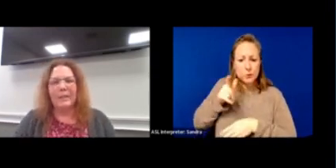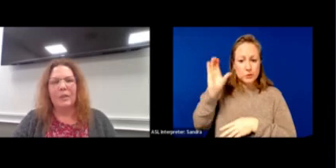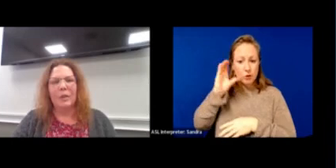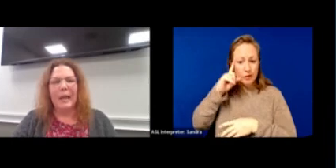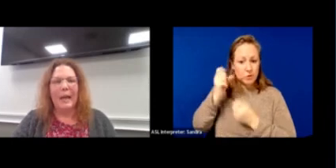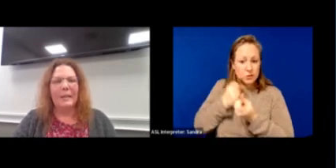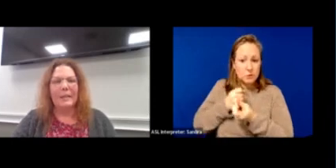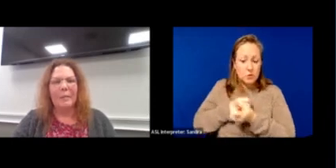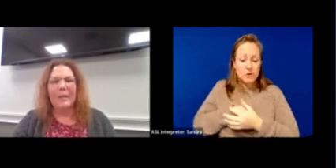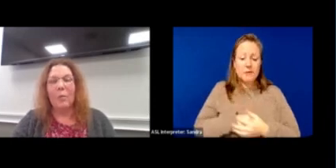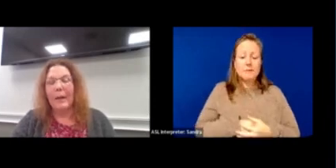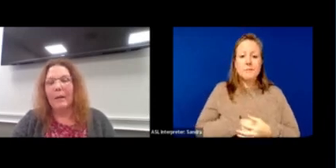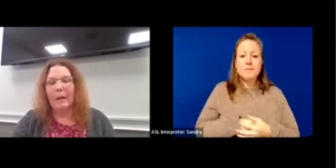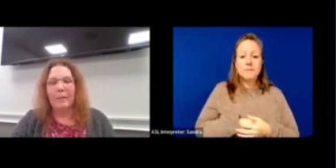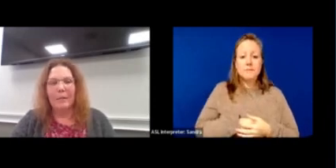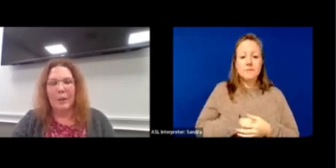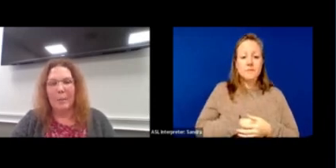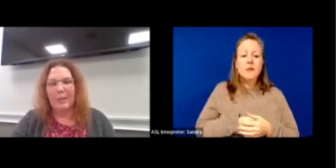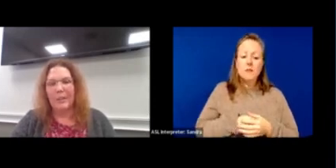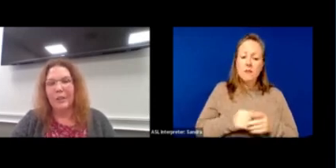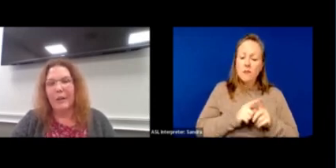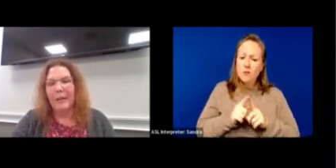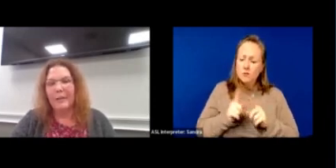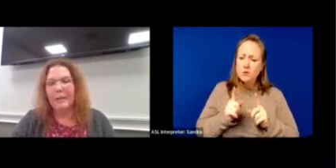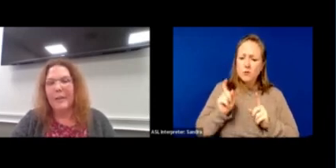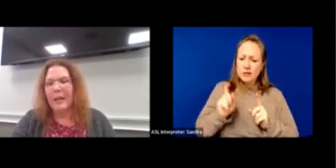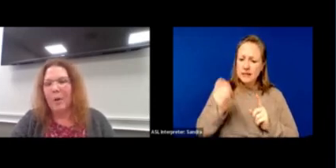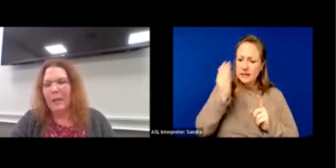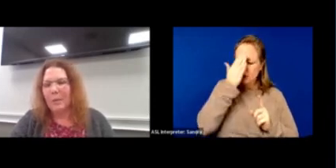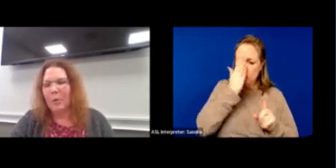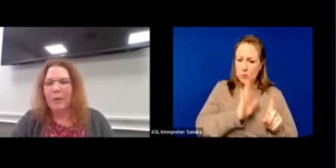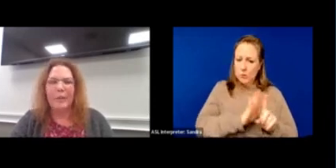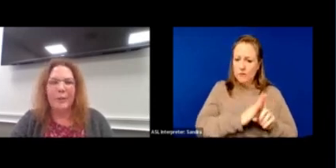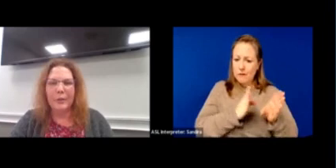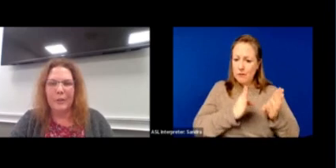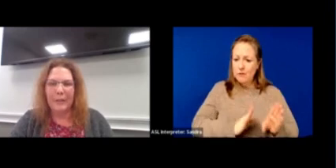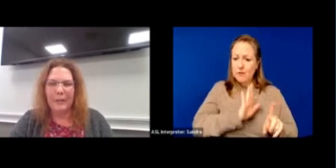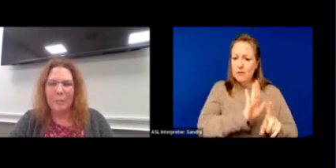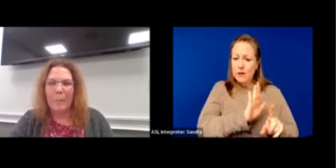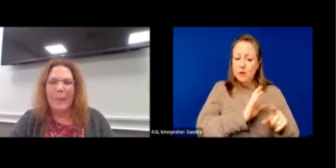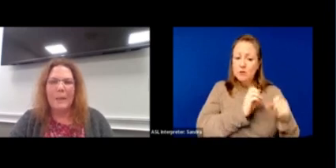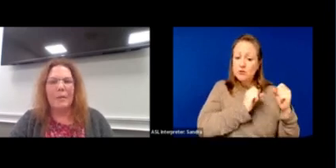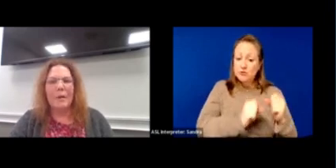need to look at and be aware of a person's strengths and possible overuse strengths. So